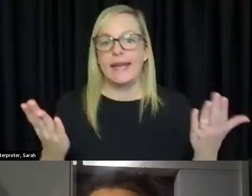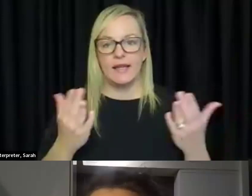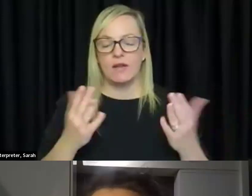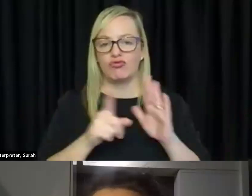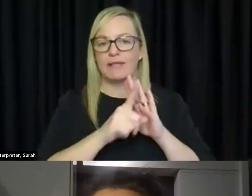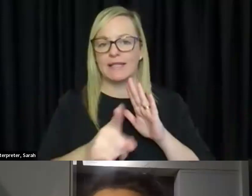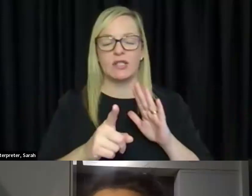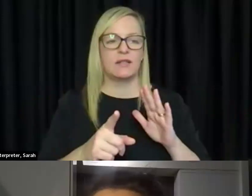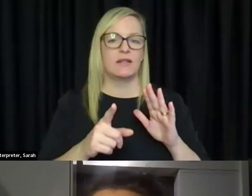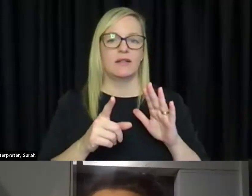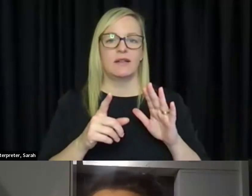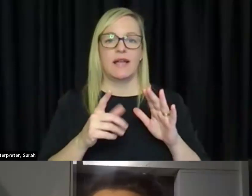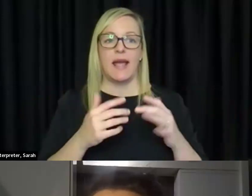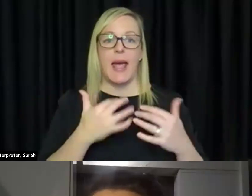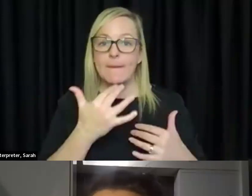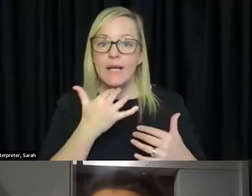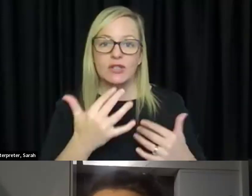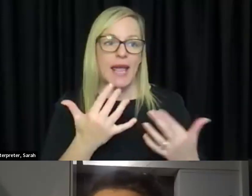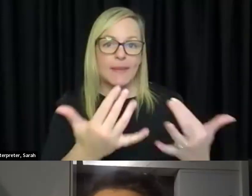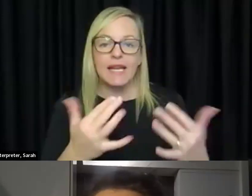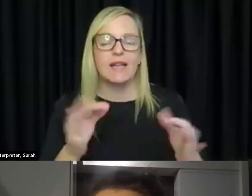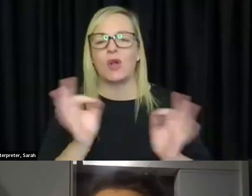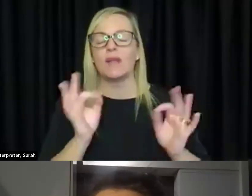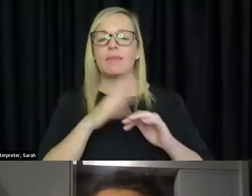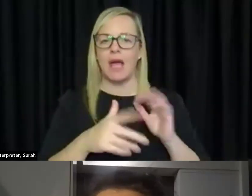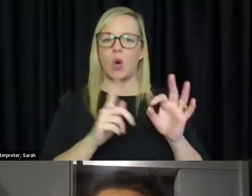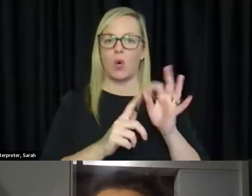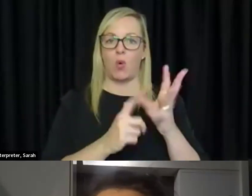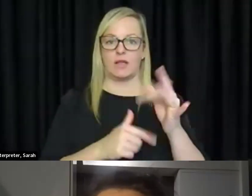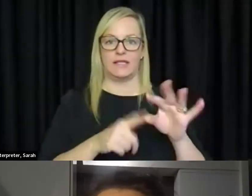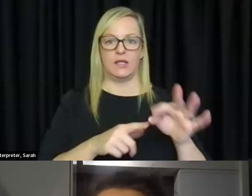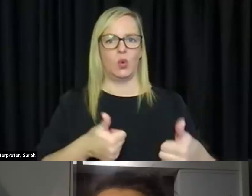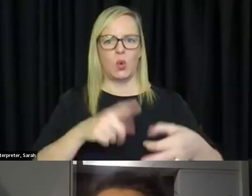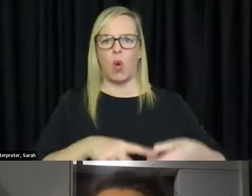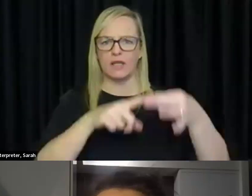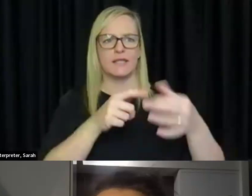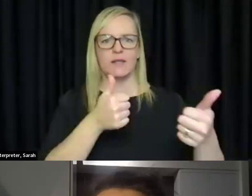is the quality. I honestly complex and genuine representation of all kinds of disabilities